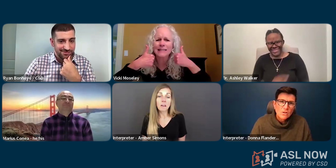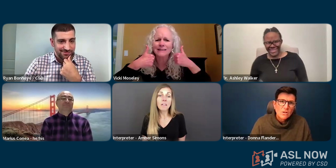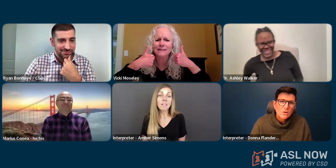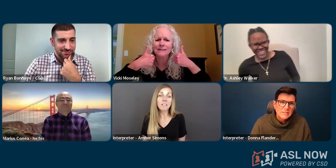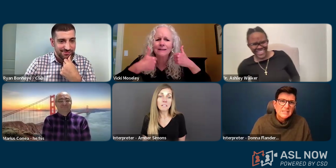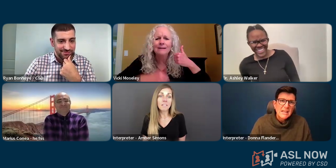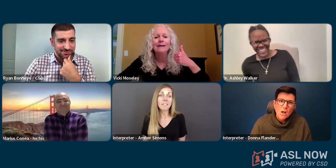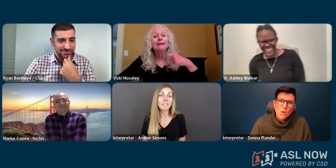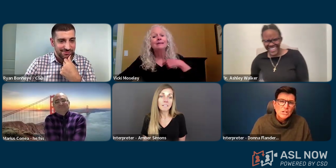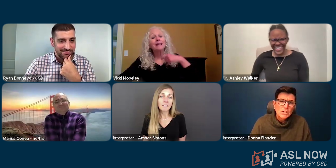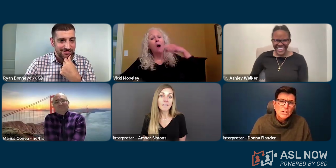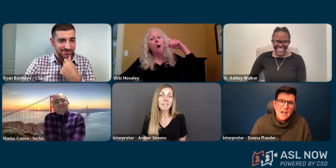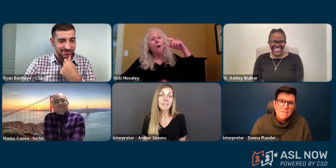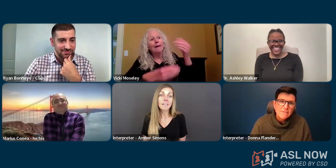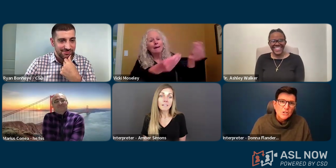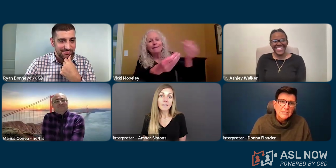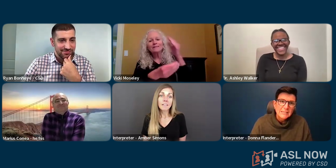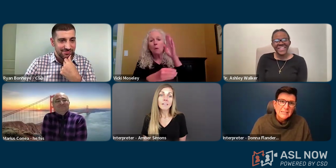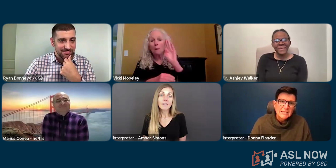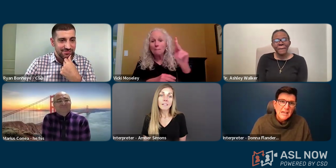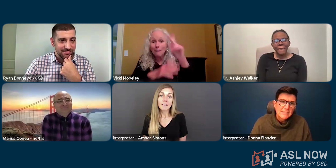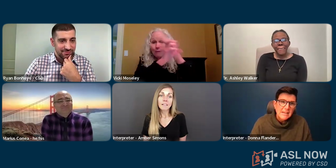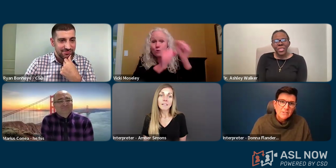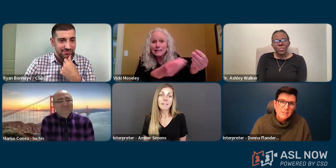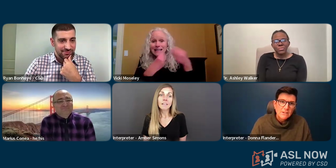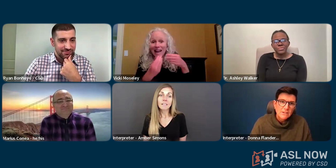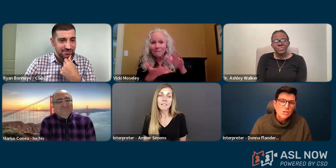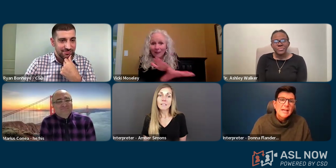Saint Paul, which I'd never, I've never lived there.